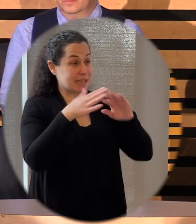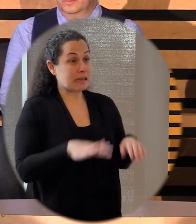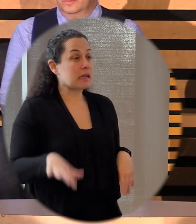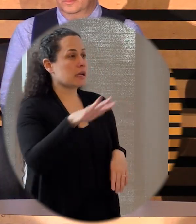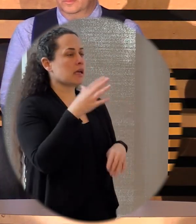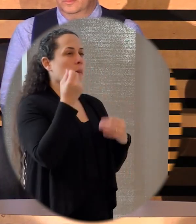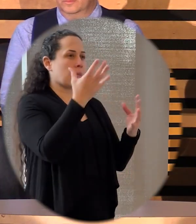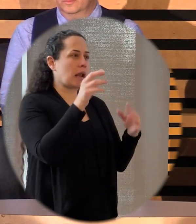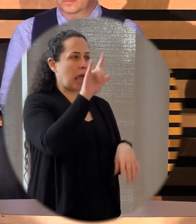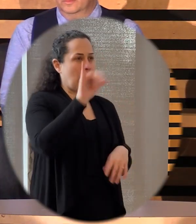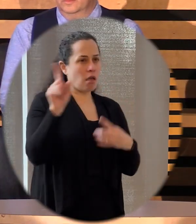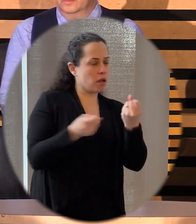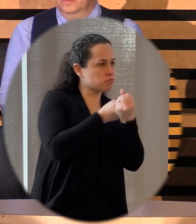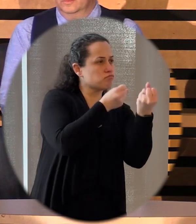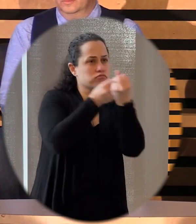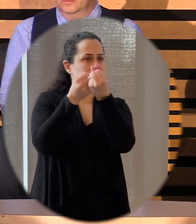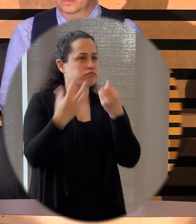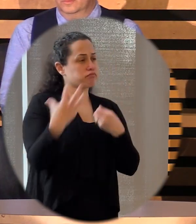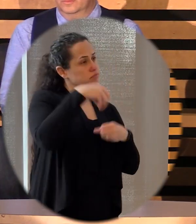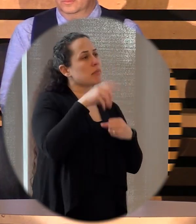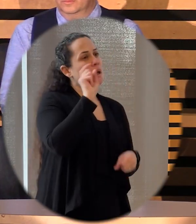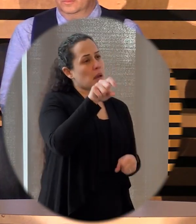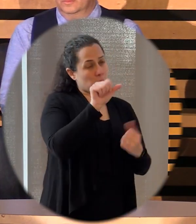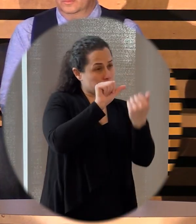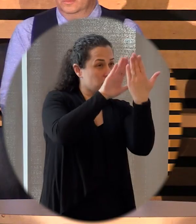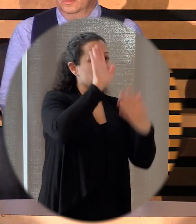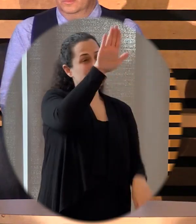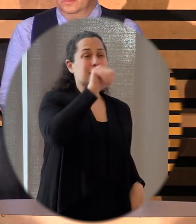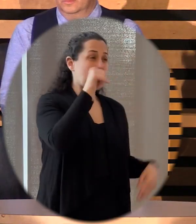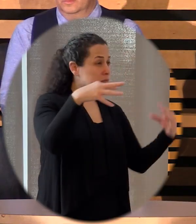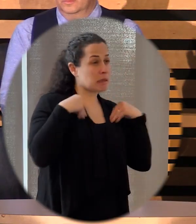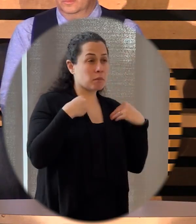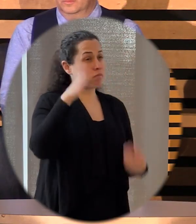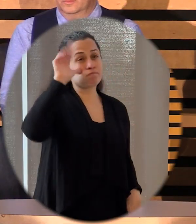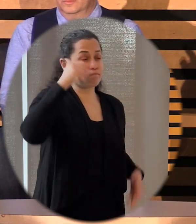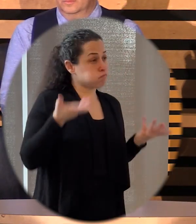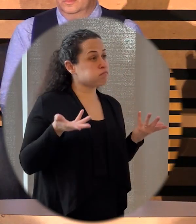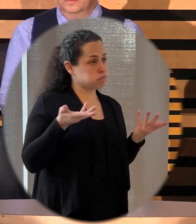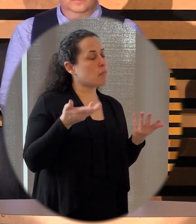we haven't used before to step up and say this is not acceptable. And I think until we can do that,